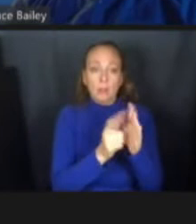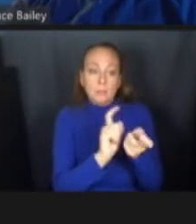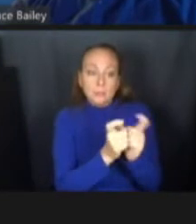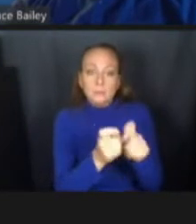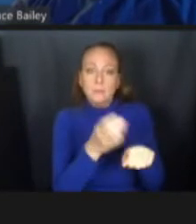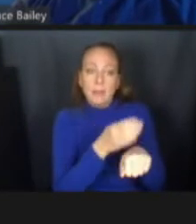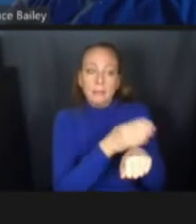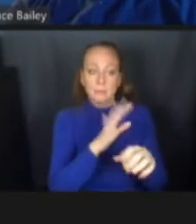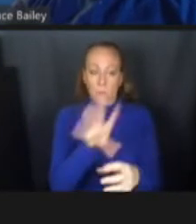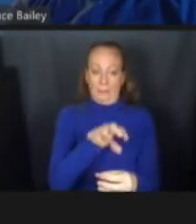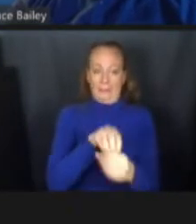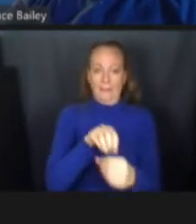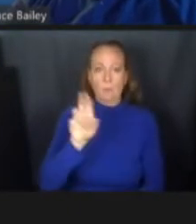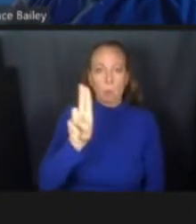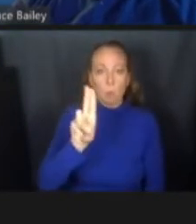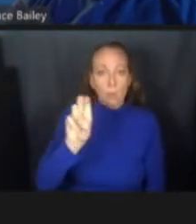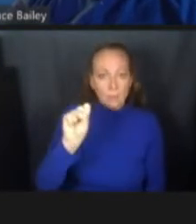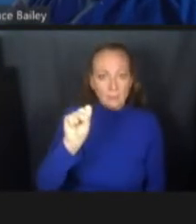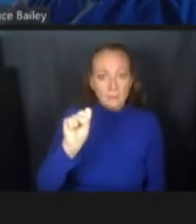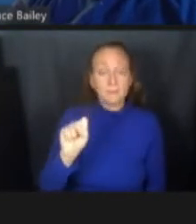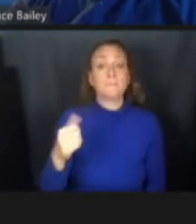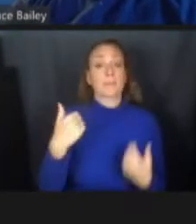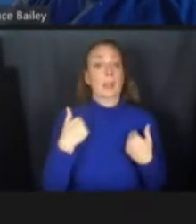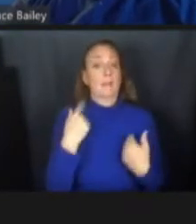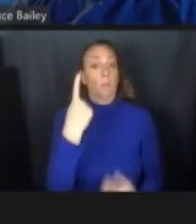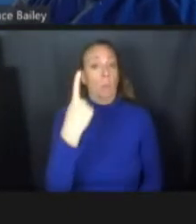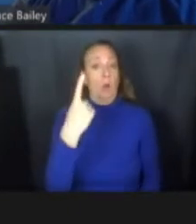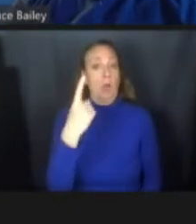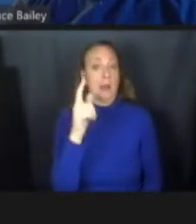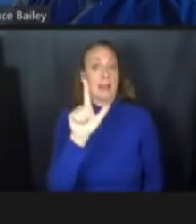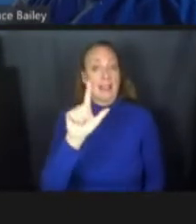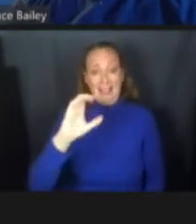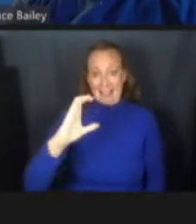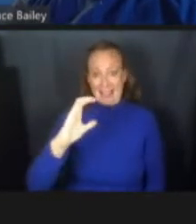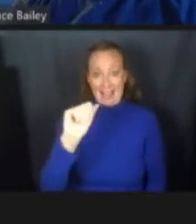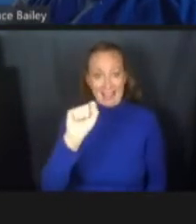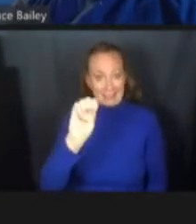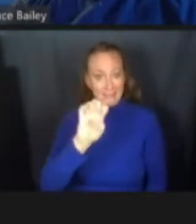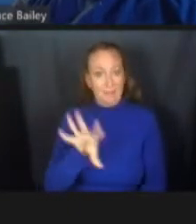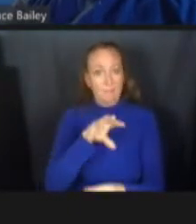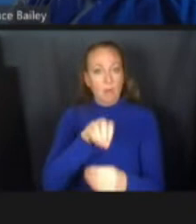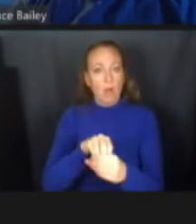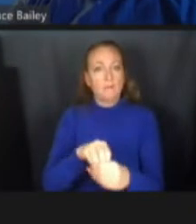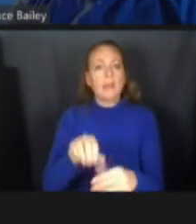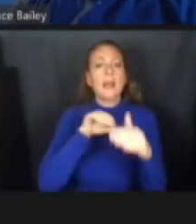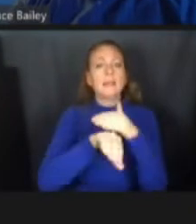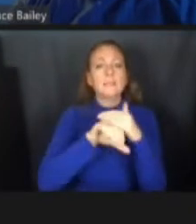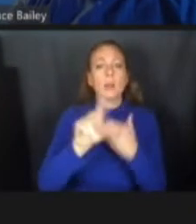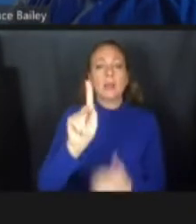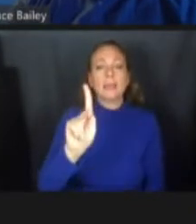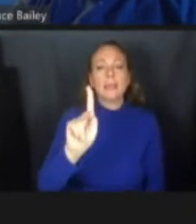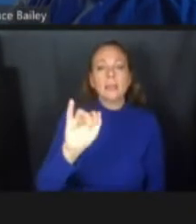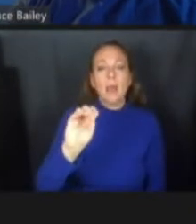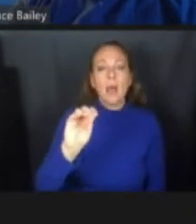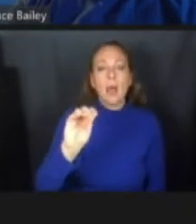We have a case involving accessible kiosk, and this case was a settlement amongst the parties.